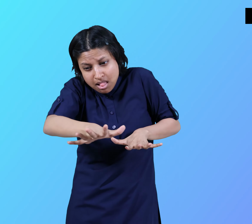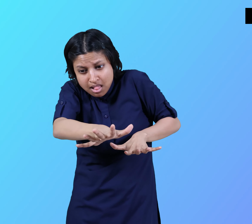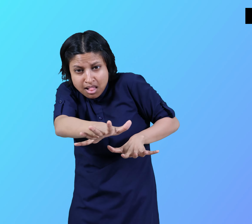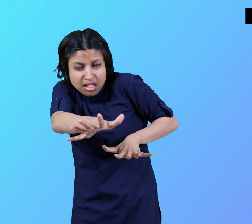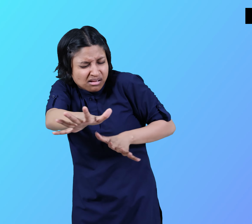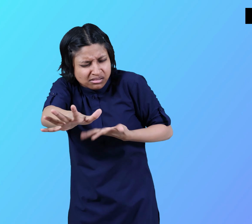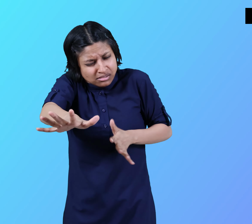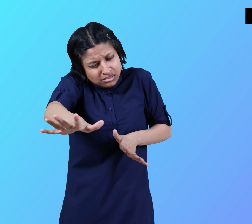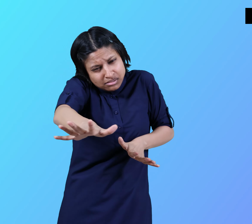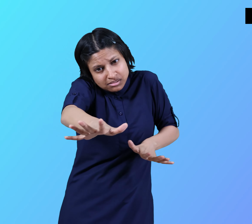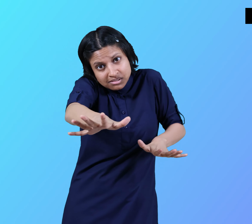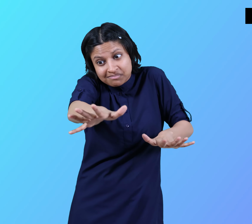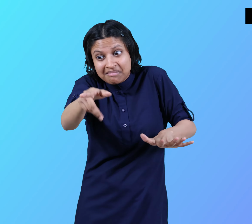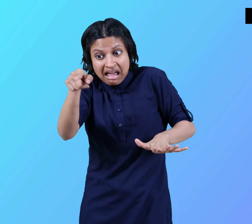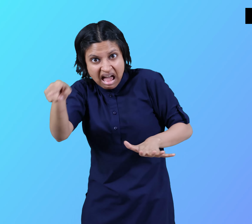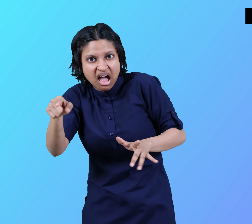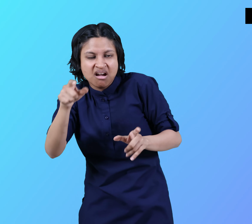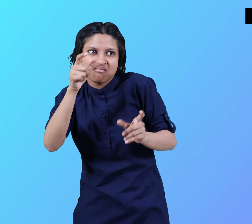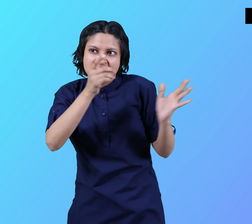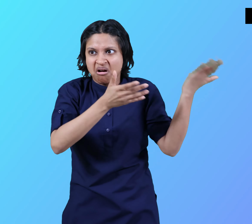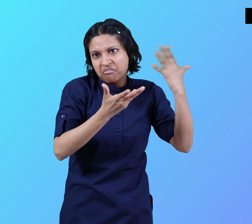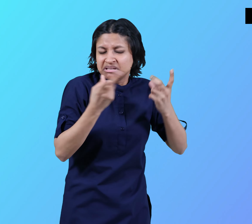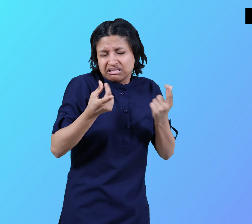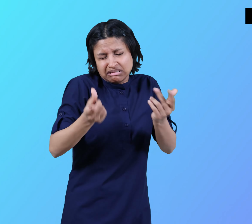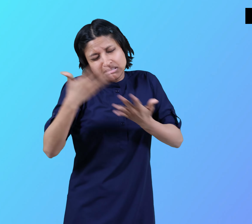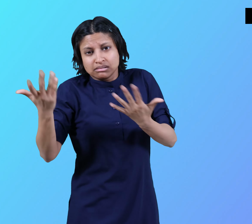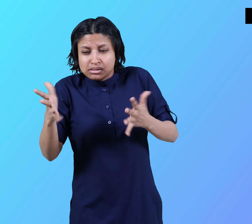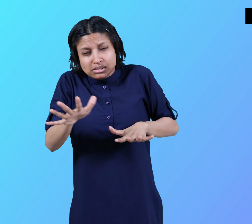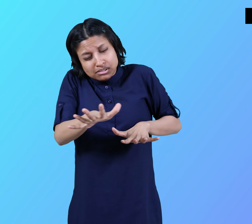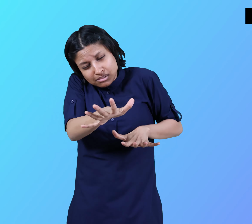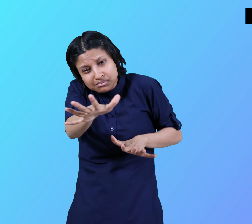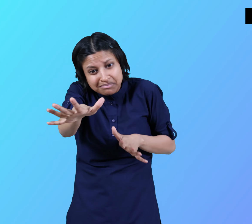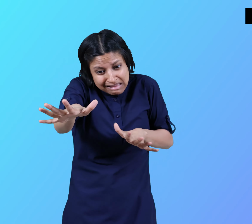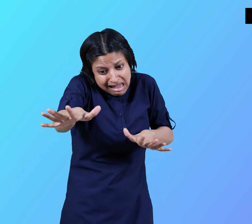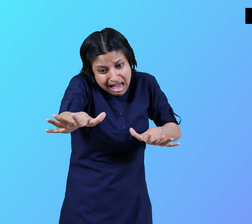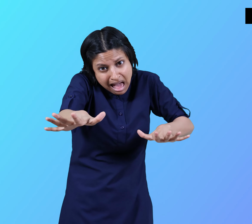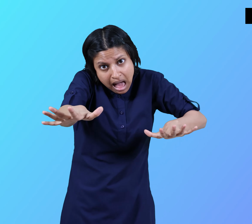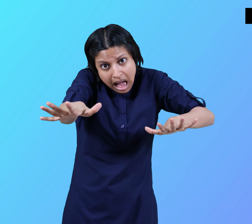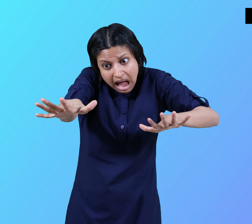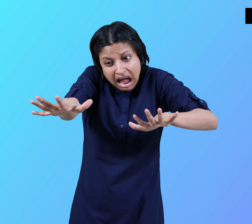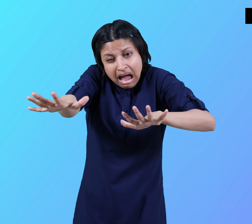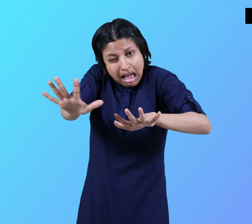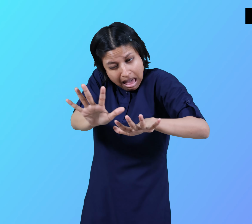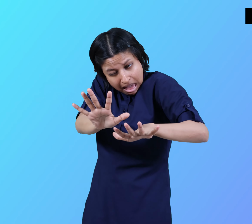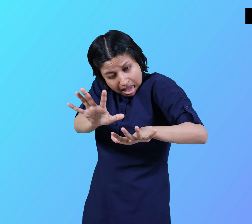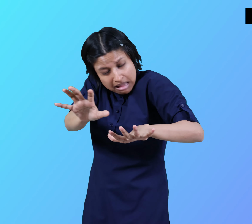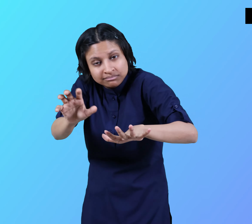David was moving as quickly as possible to get away from Saul. But Saul and his soldiers were going around the mountain to cut them off and trap David and his men.